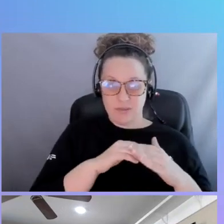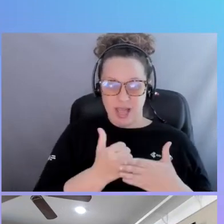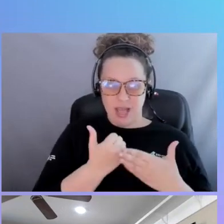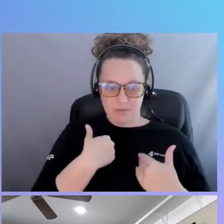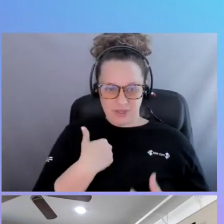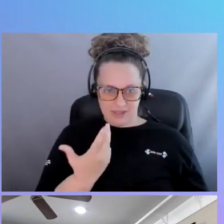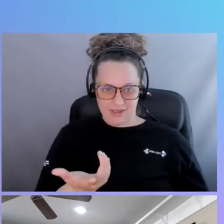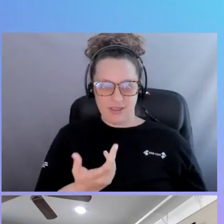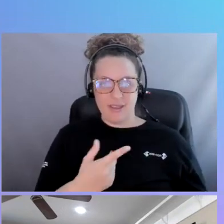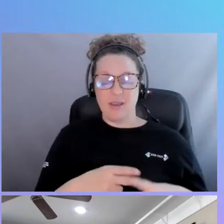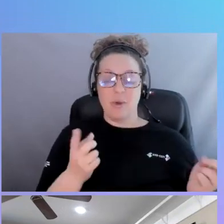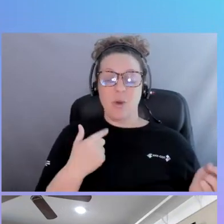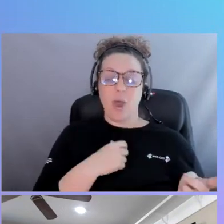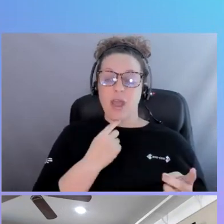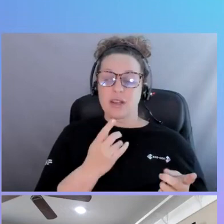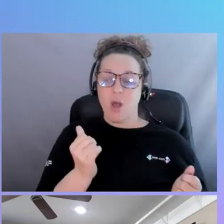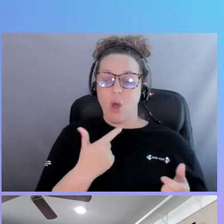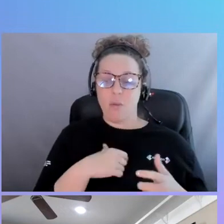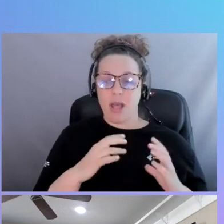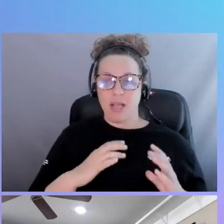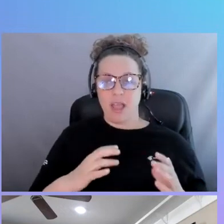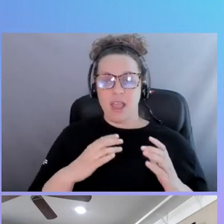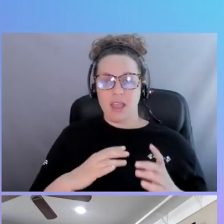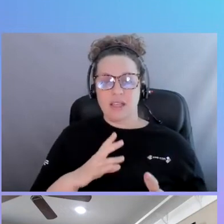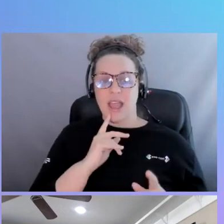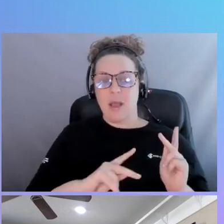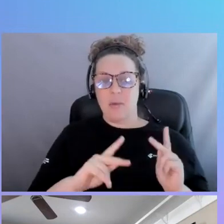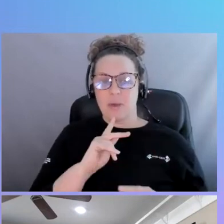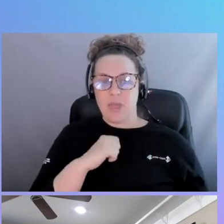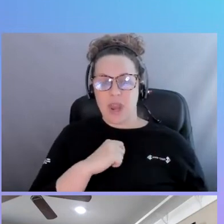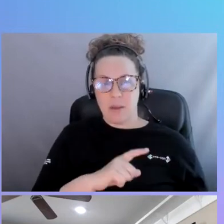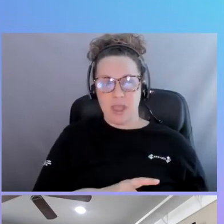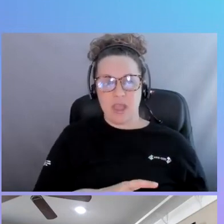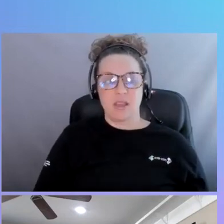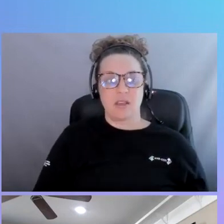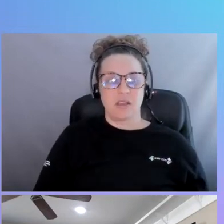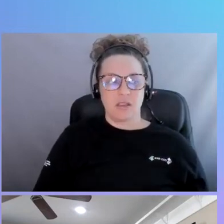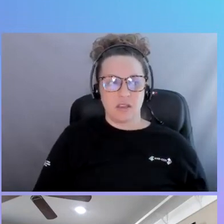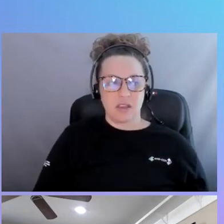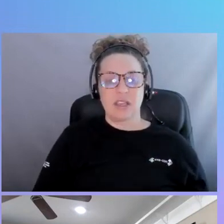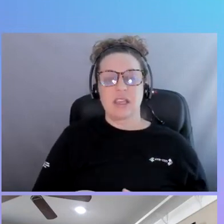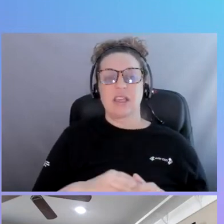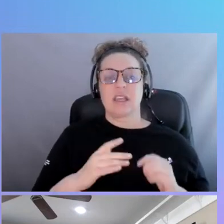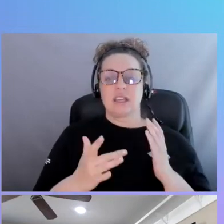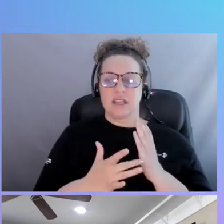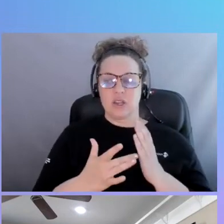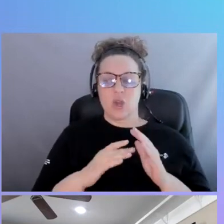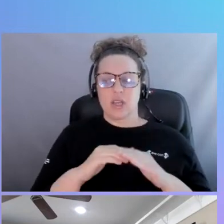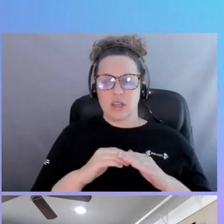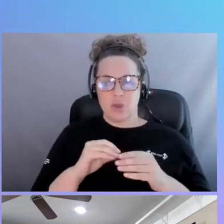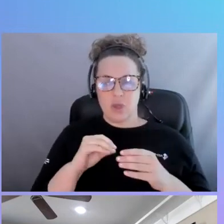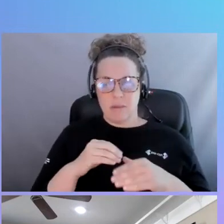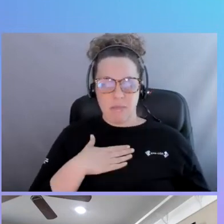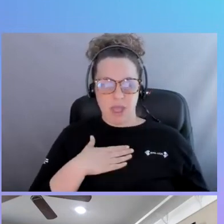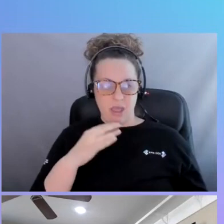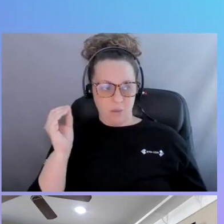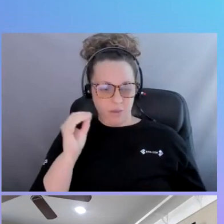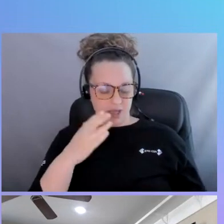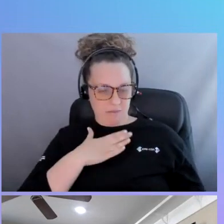tell all my clients and people that I meet digital accessibility. In my opinion, this is Patrick's opinion. Last